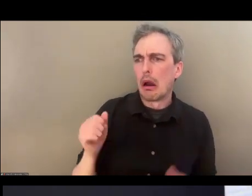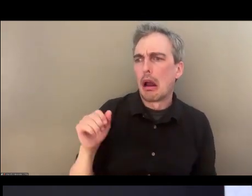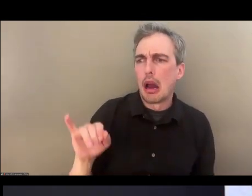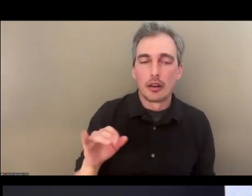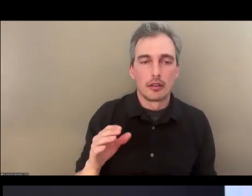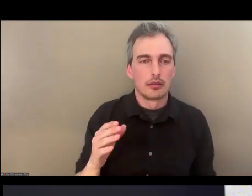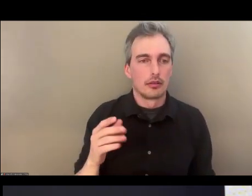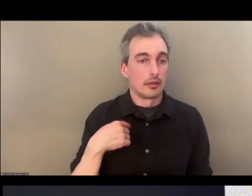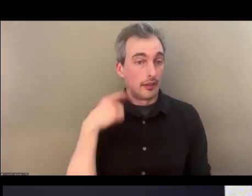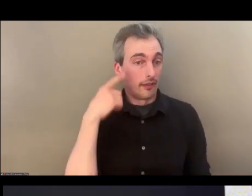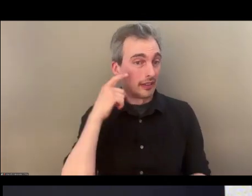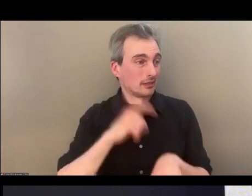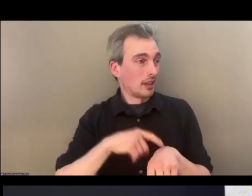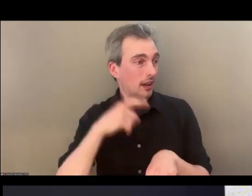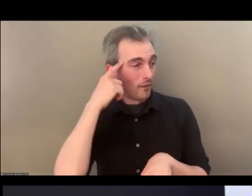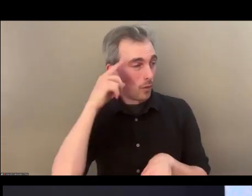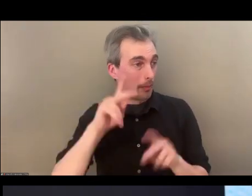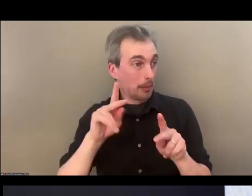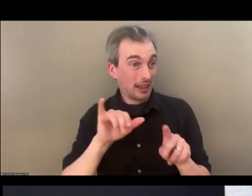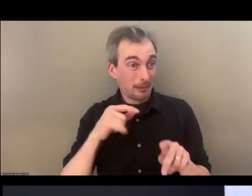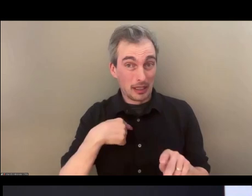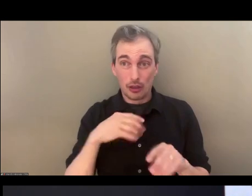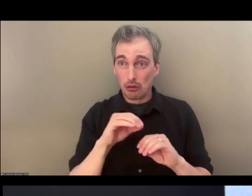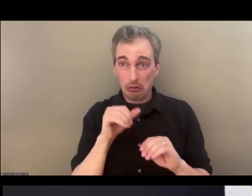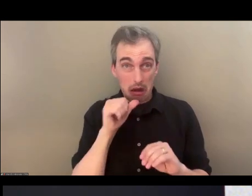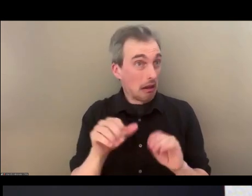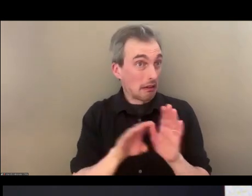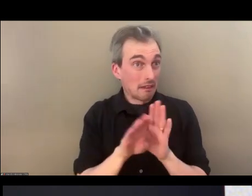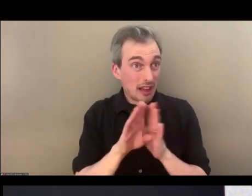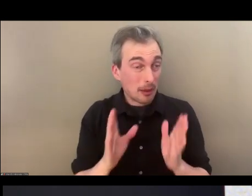have ideas, to get ahead of this and start having really good stories to tell.